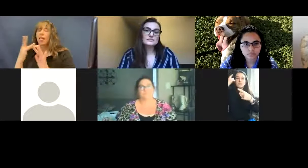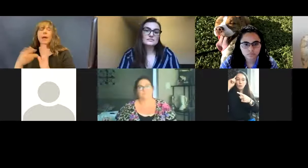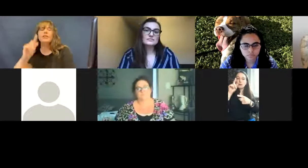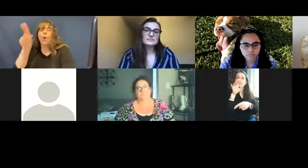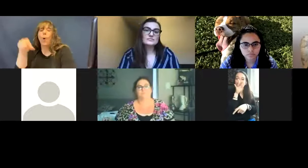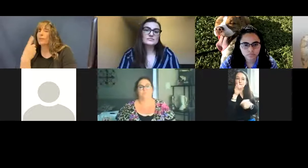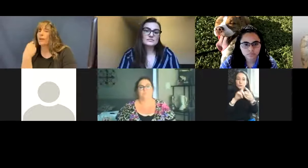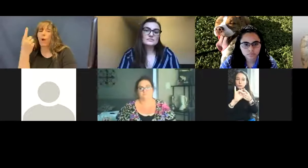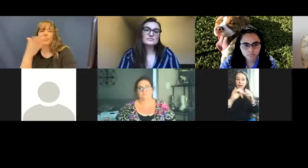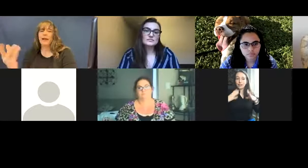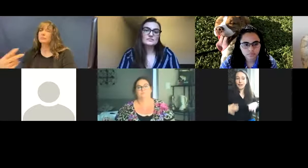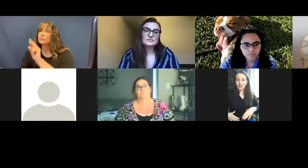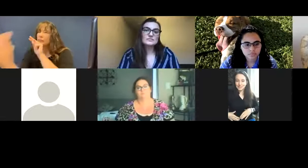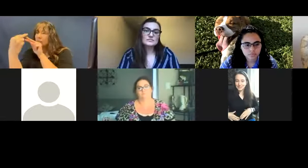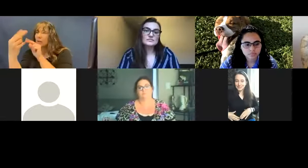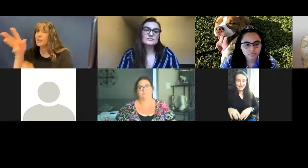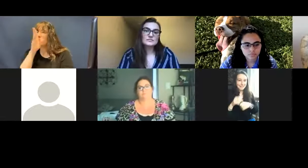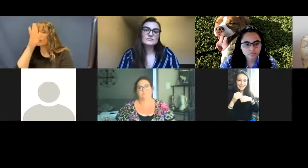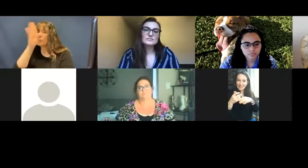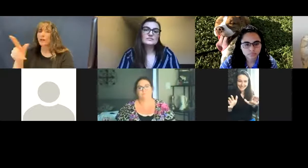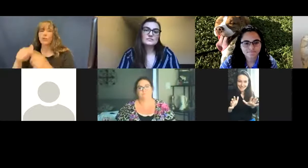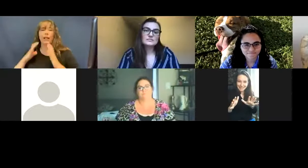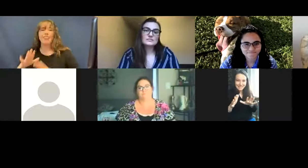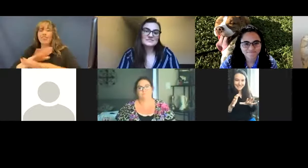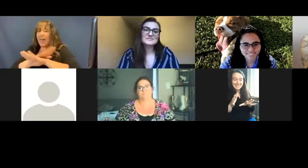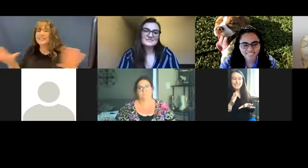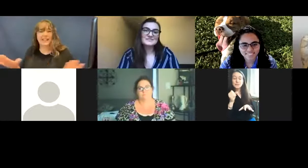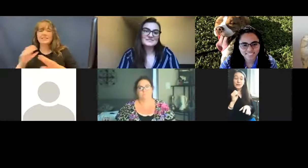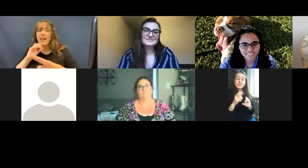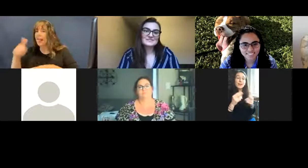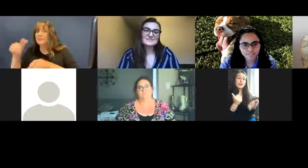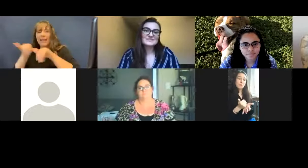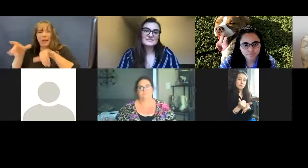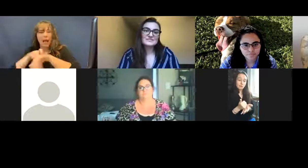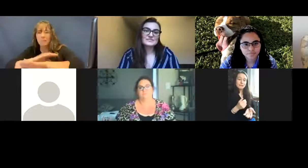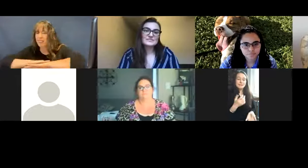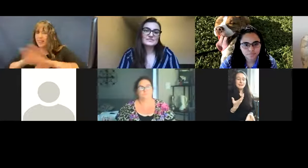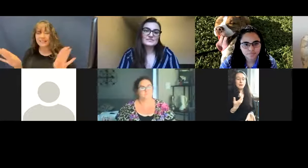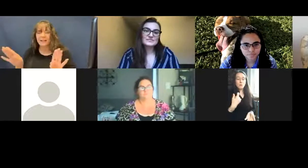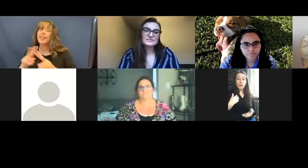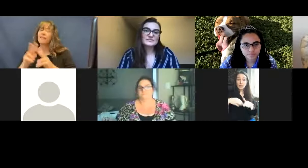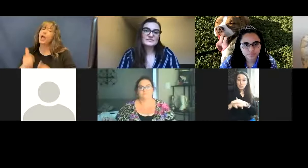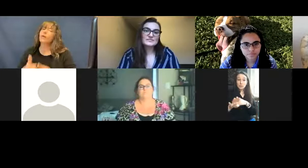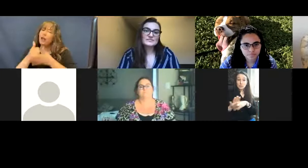for speaking to that client. That's it. That's it. That's very helpful. When I go into a